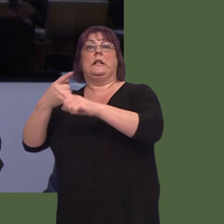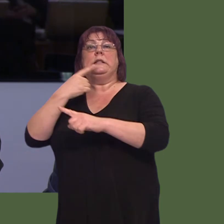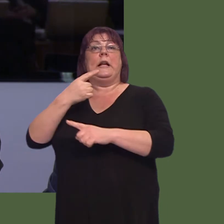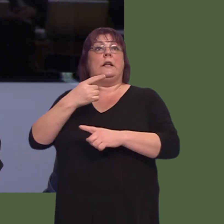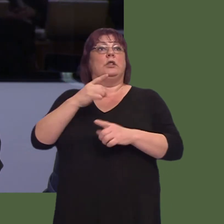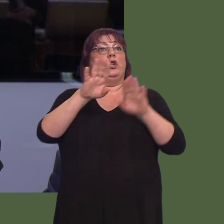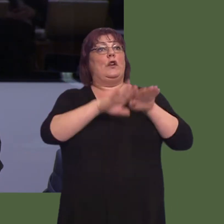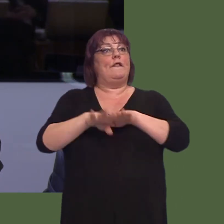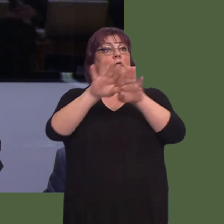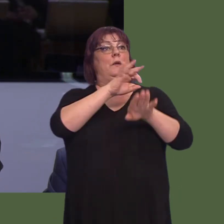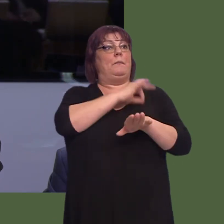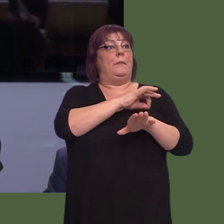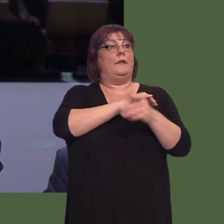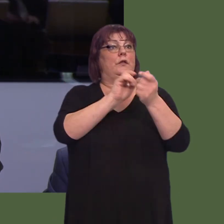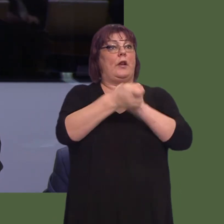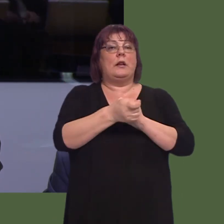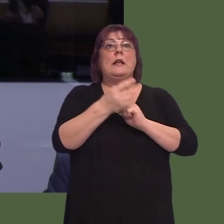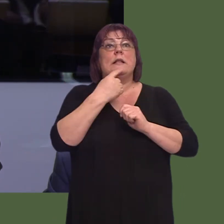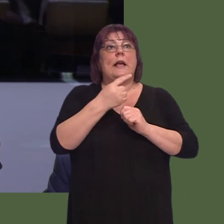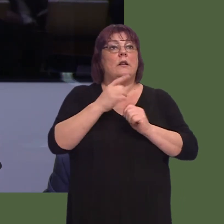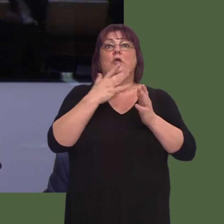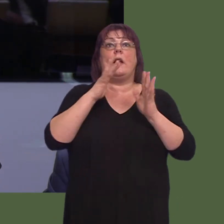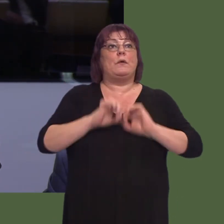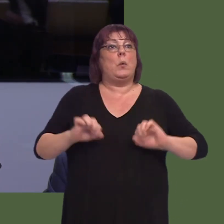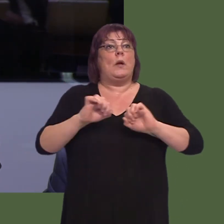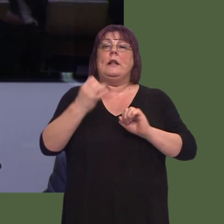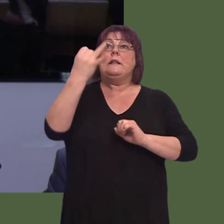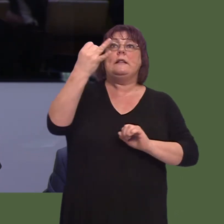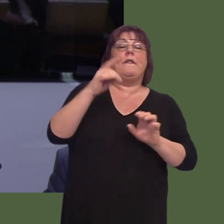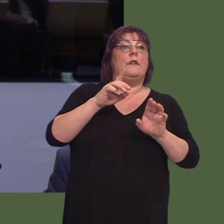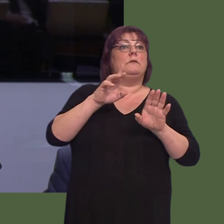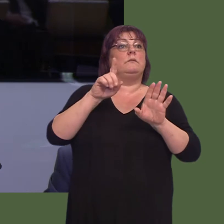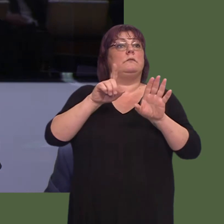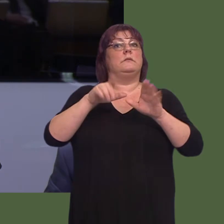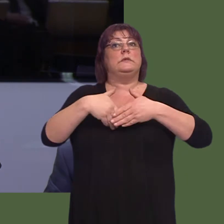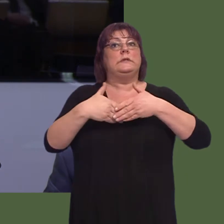These include the removal of the seven waiting days before a claimant can apply for universal